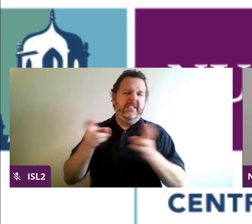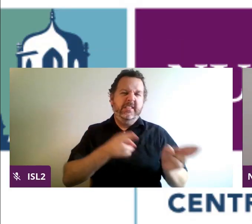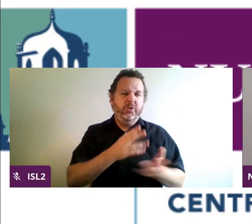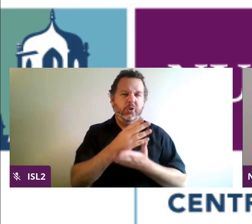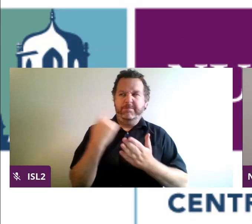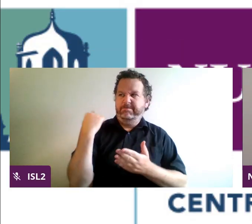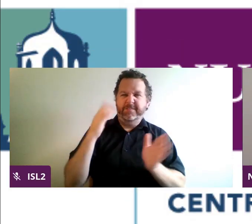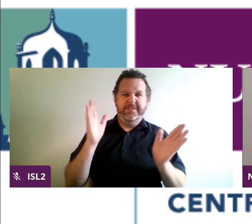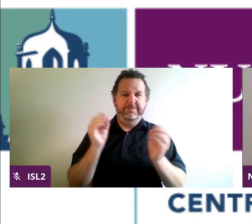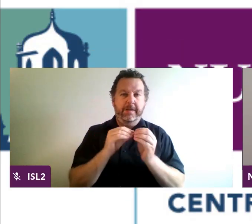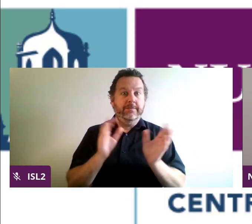I will reiterate some of the things that were